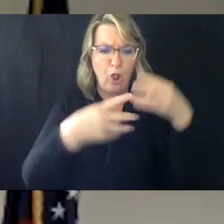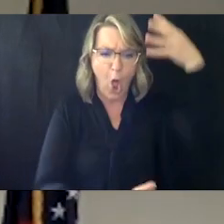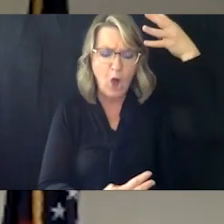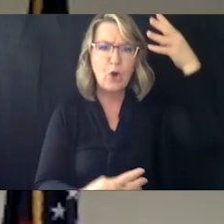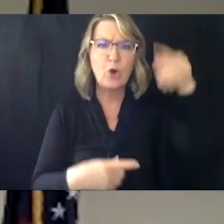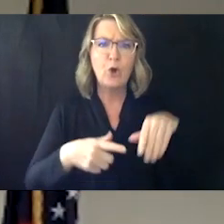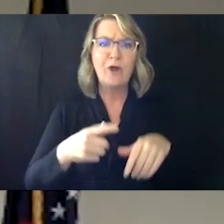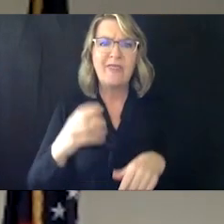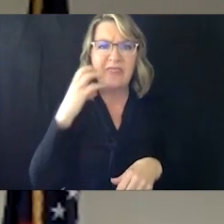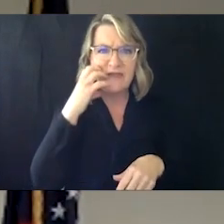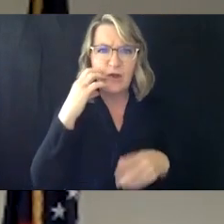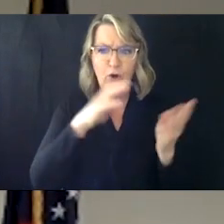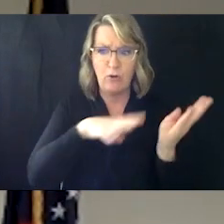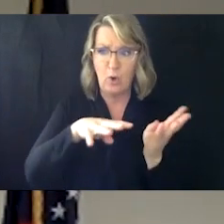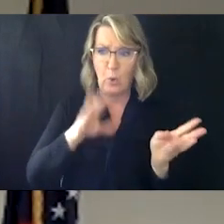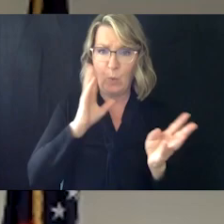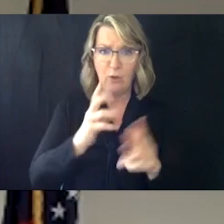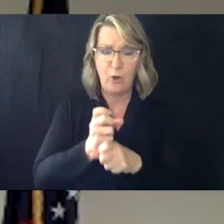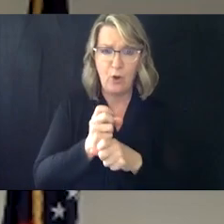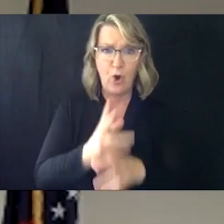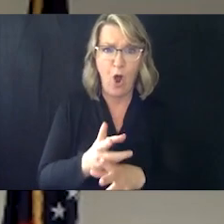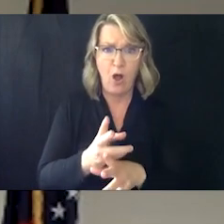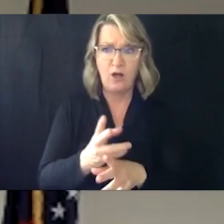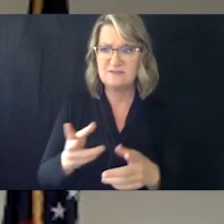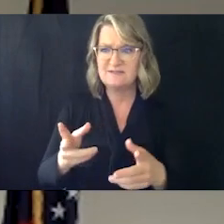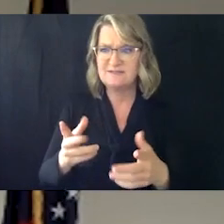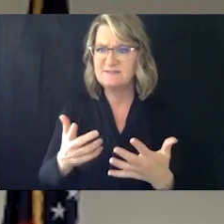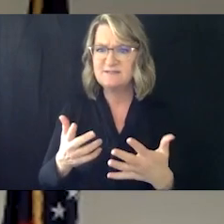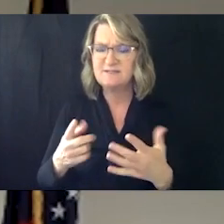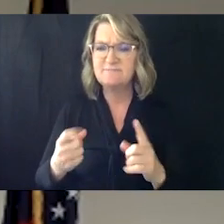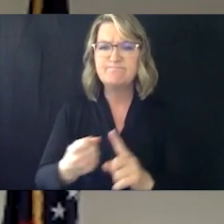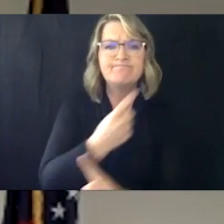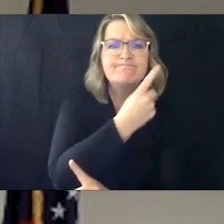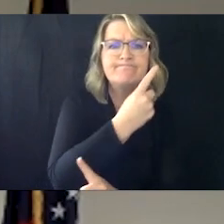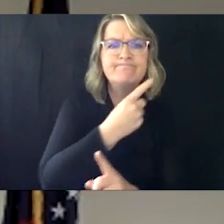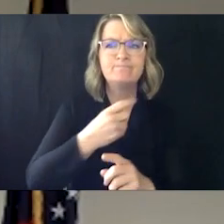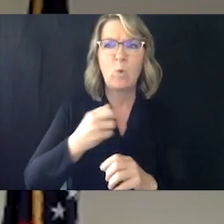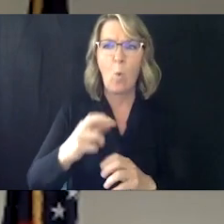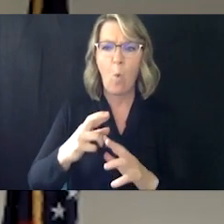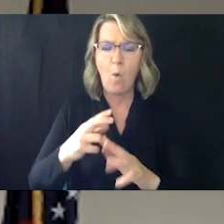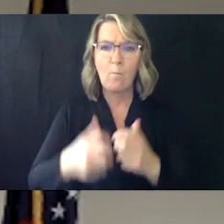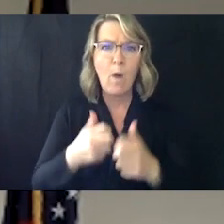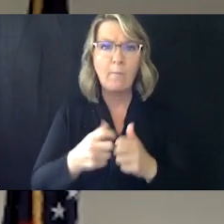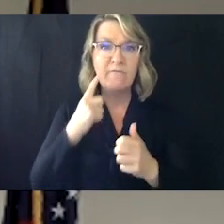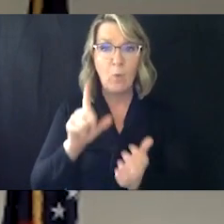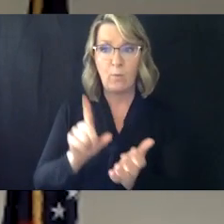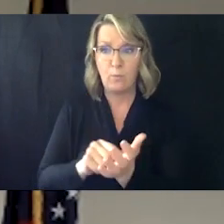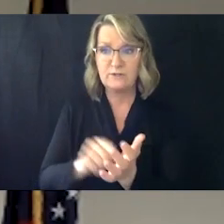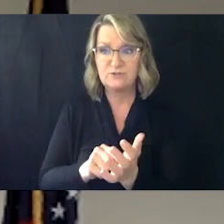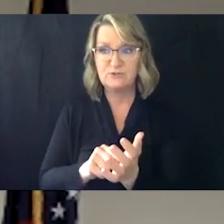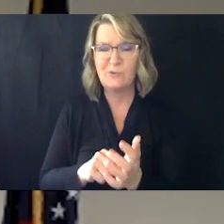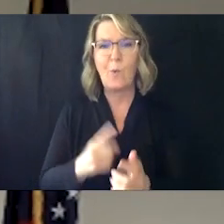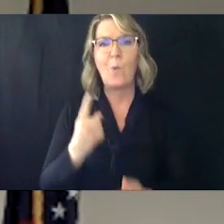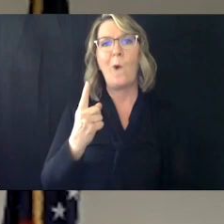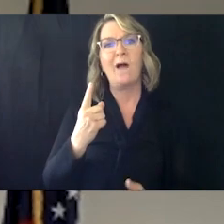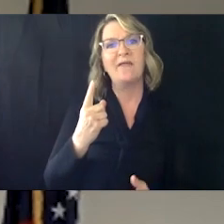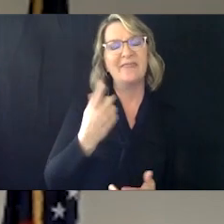would that create a variance or a challenge for the printers what we didn't do was use interval